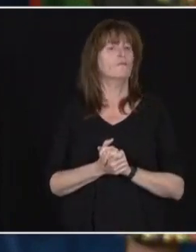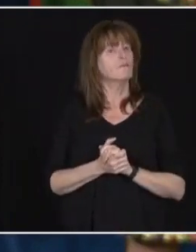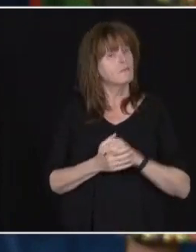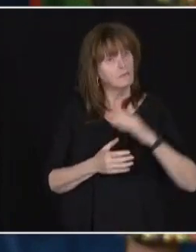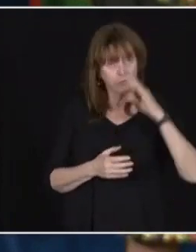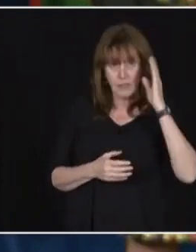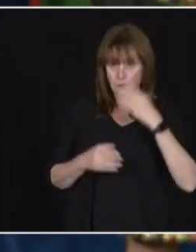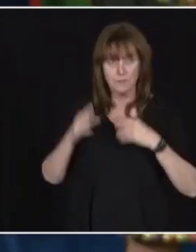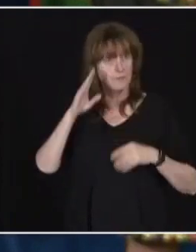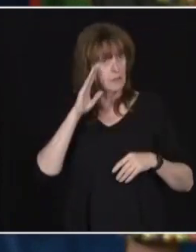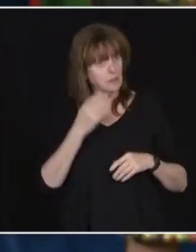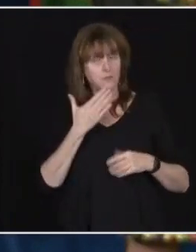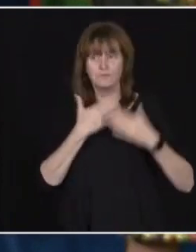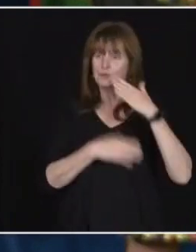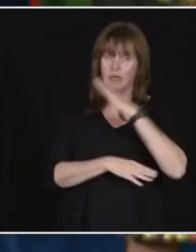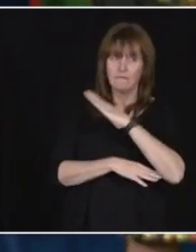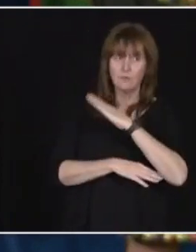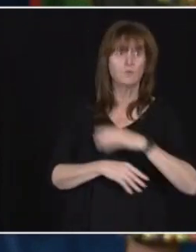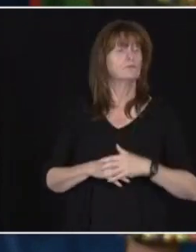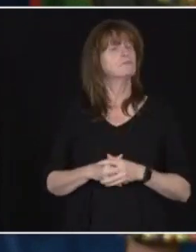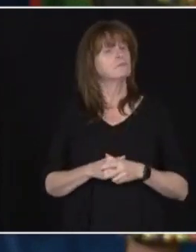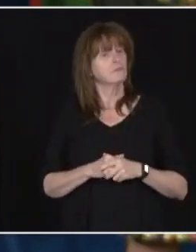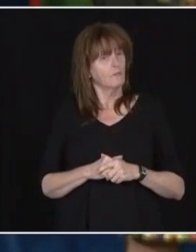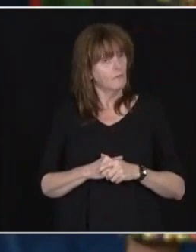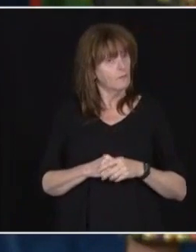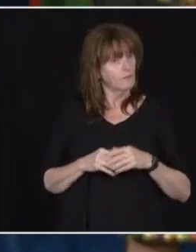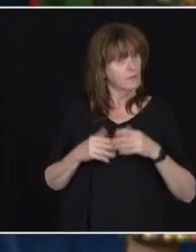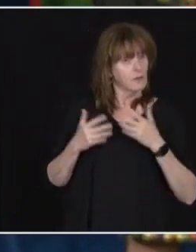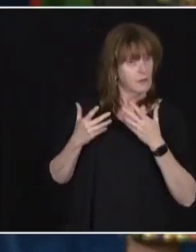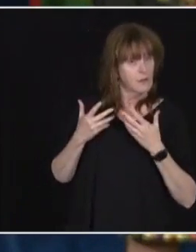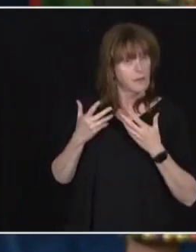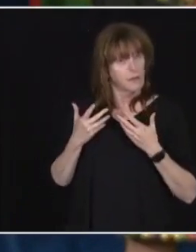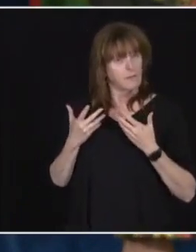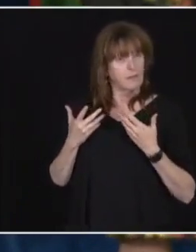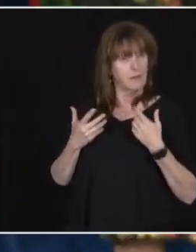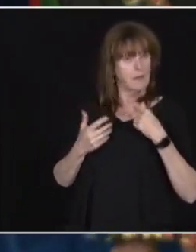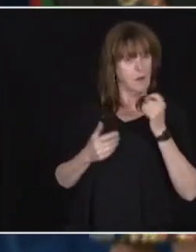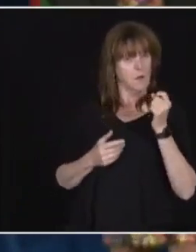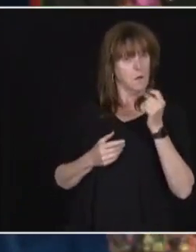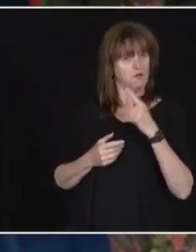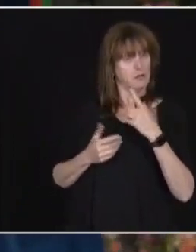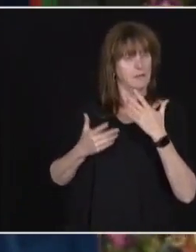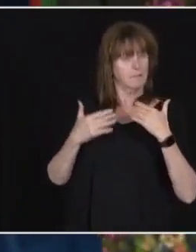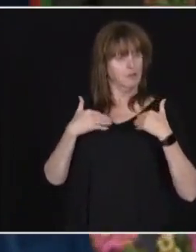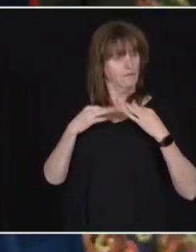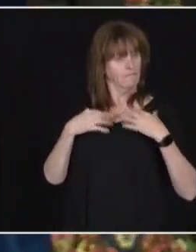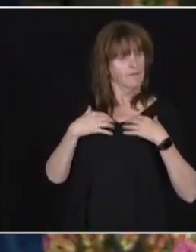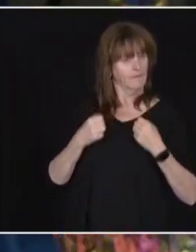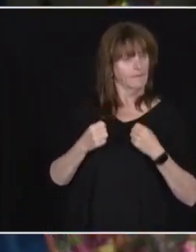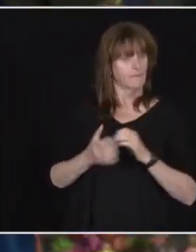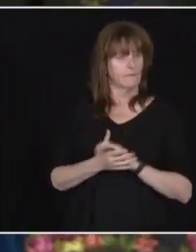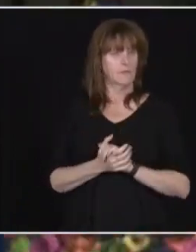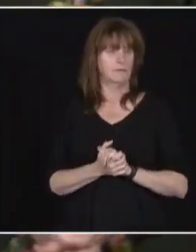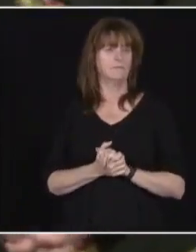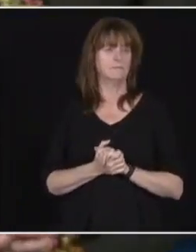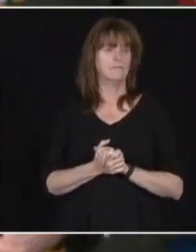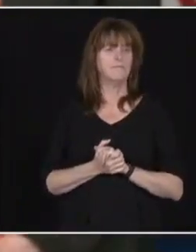Good afternoon, this might actually be better health better answered by the